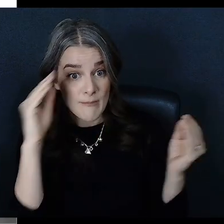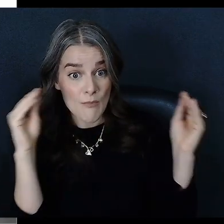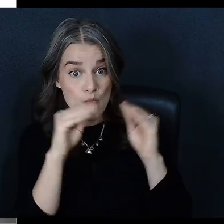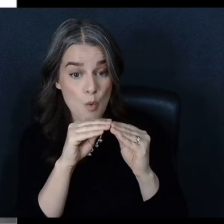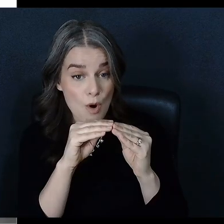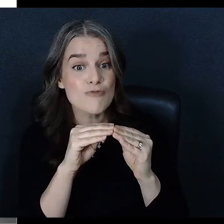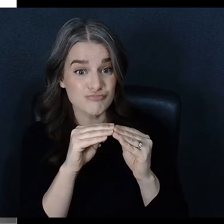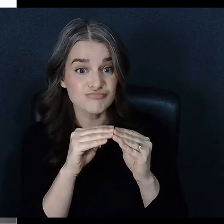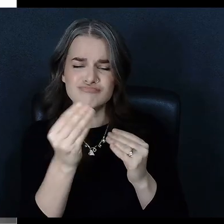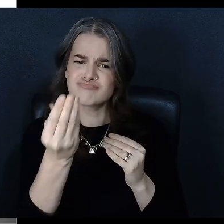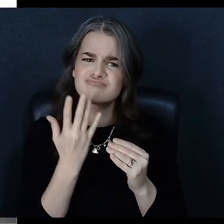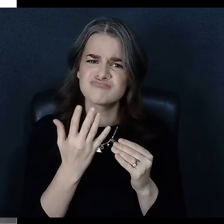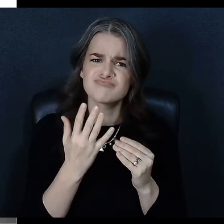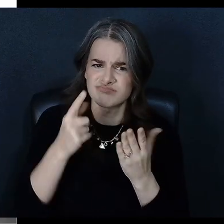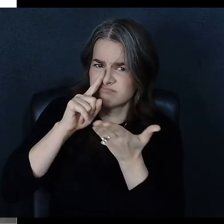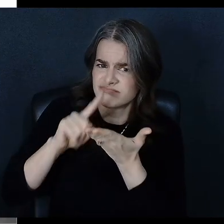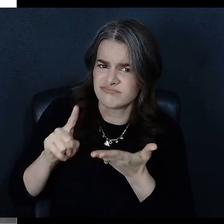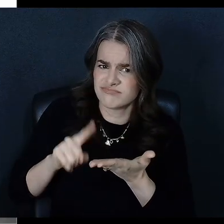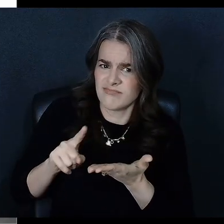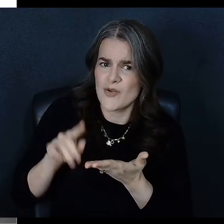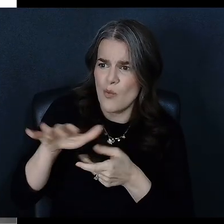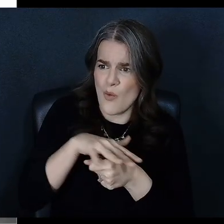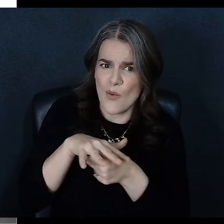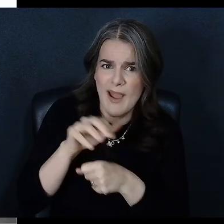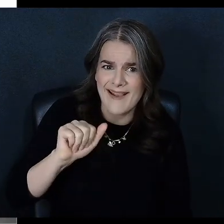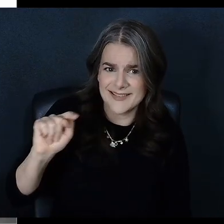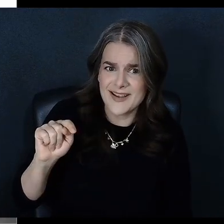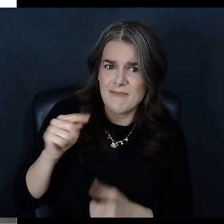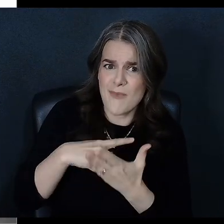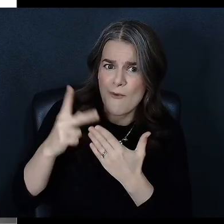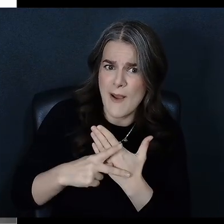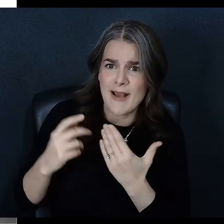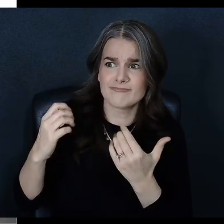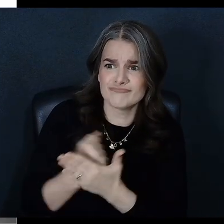program so that you can take advantage of those services.